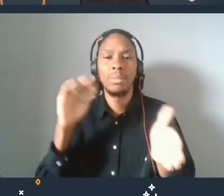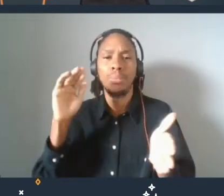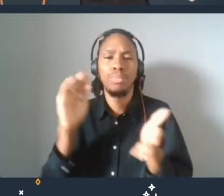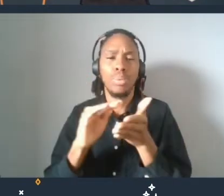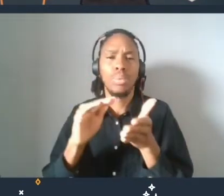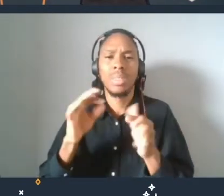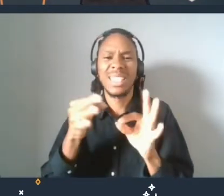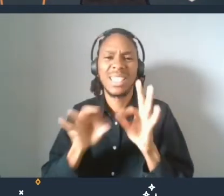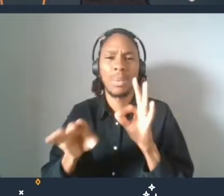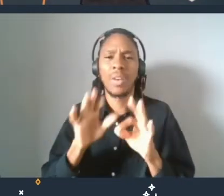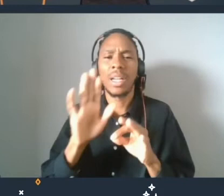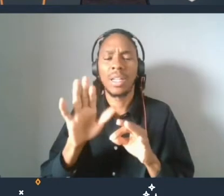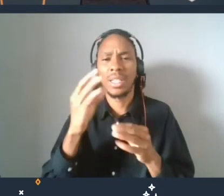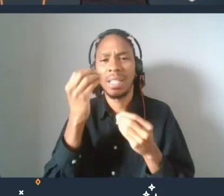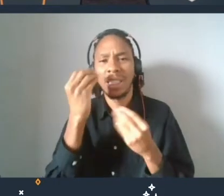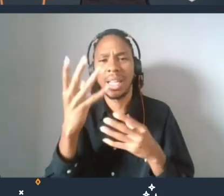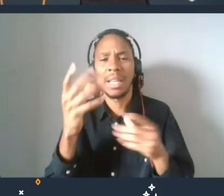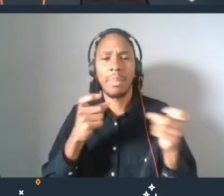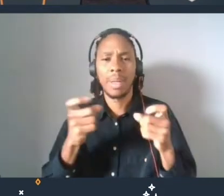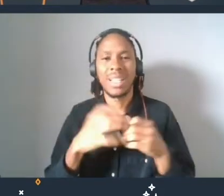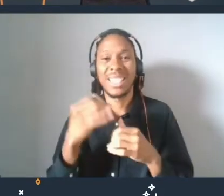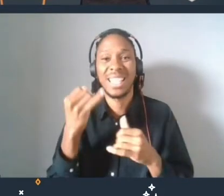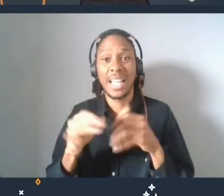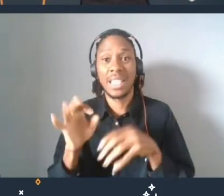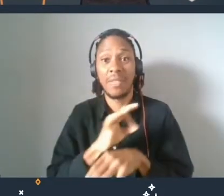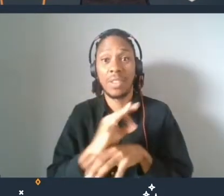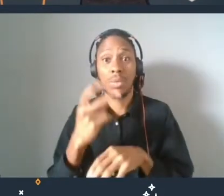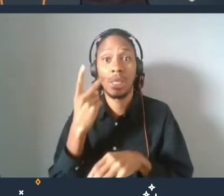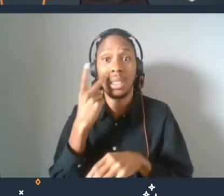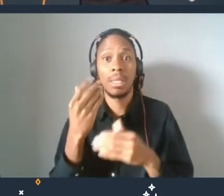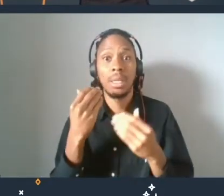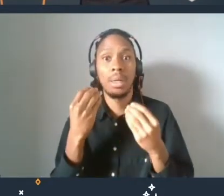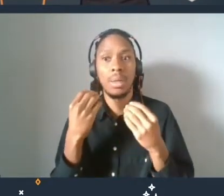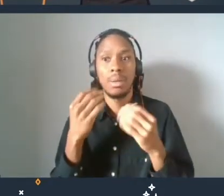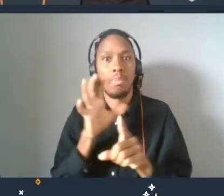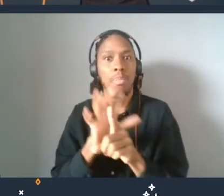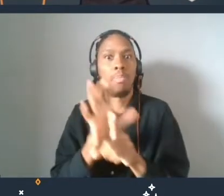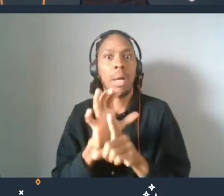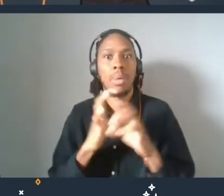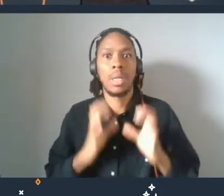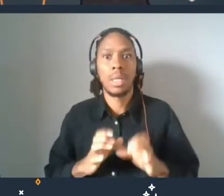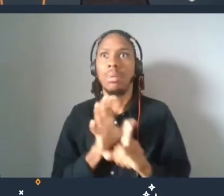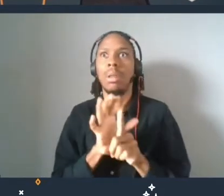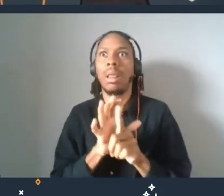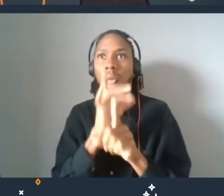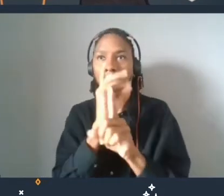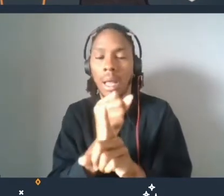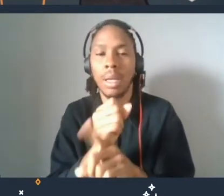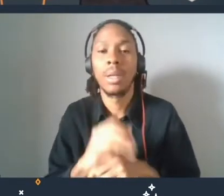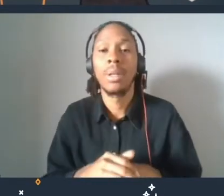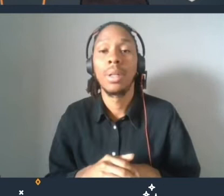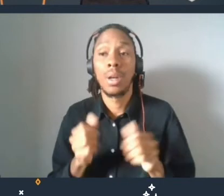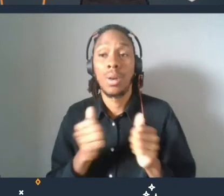And this last feature is something that we've just seen a lot of customers start to use right away. With the speed of data growth and innovation,